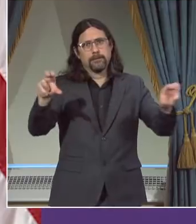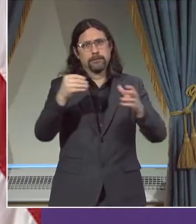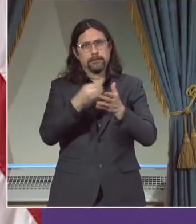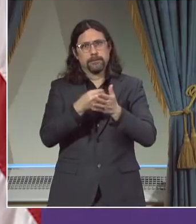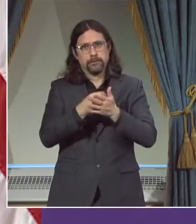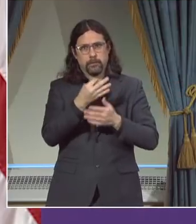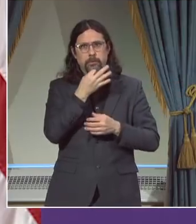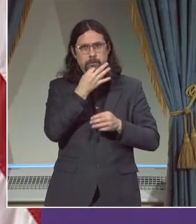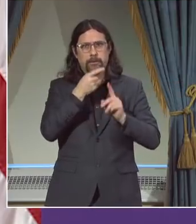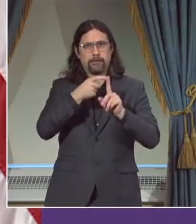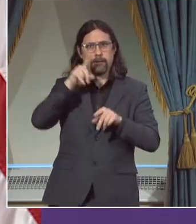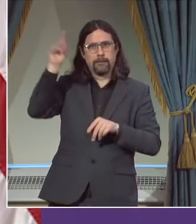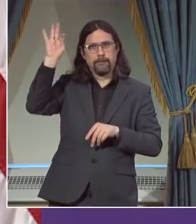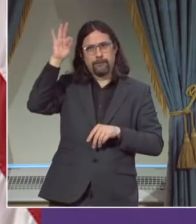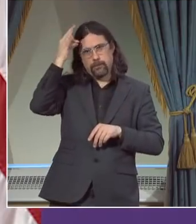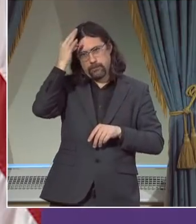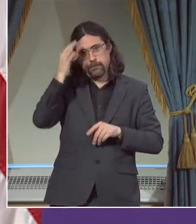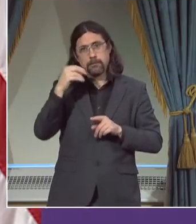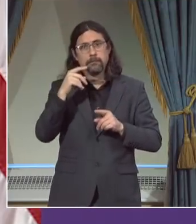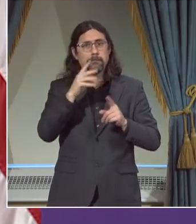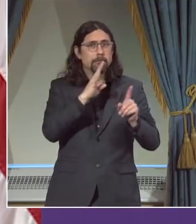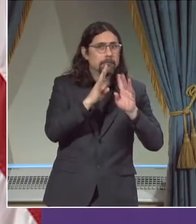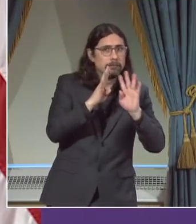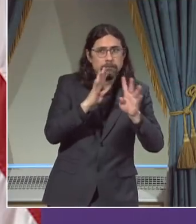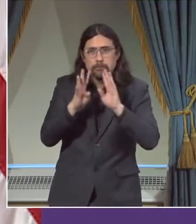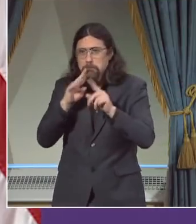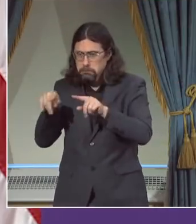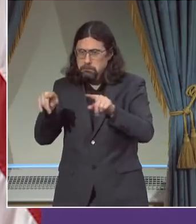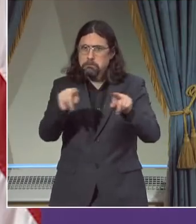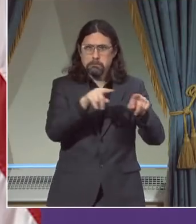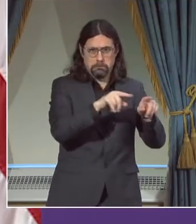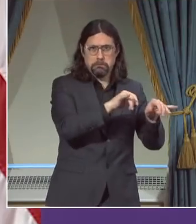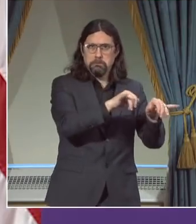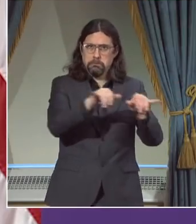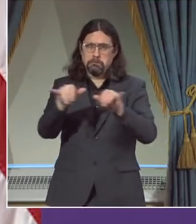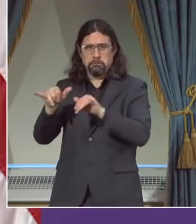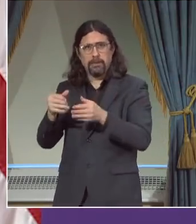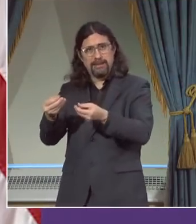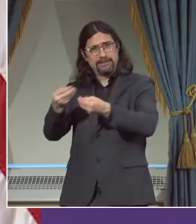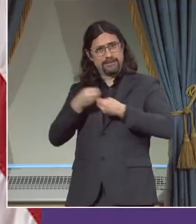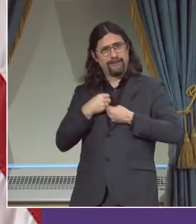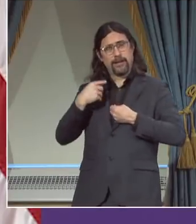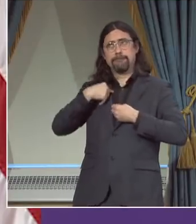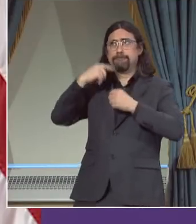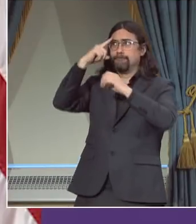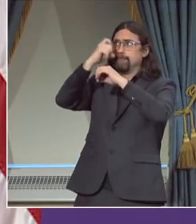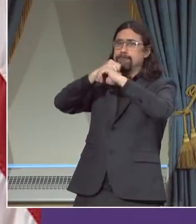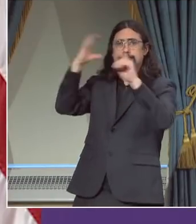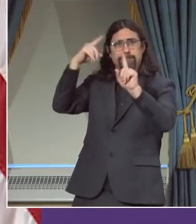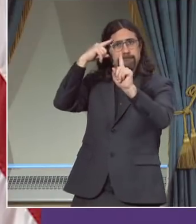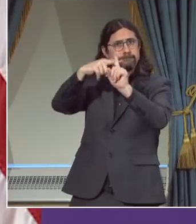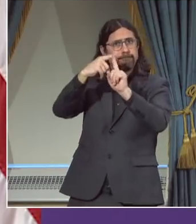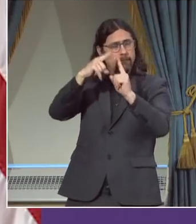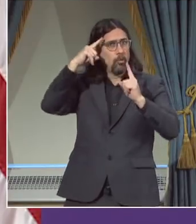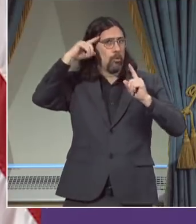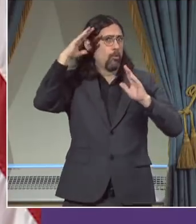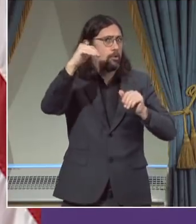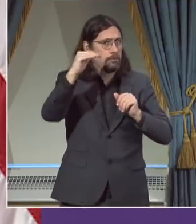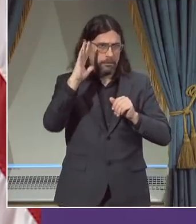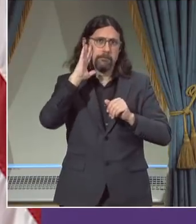RELATIVLYE SOON. I SPOKE TO SENATOR GILLIBRAND ABOUT THIS AS WELL. EEVRNYOES I SAYING THE SAME THING AND THAT'S A VERY